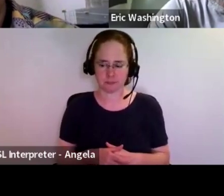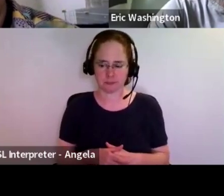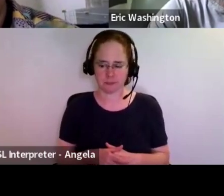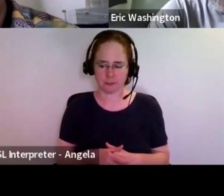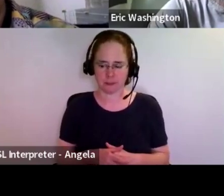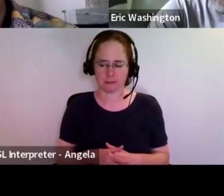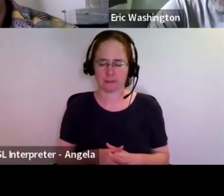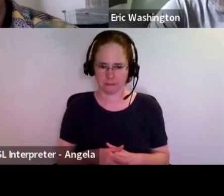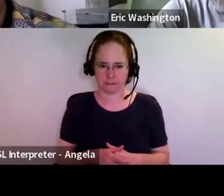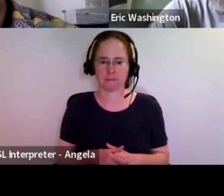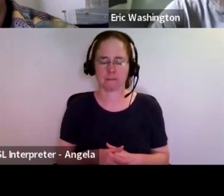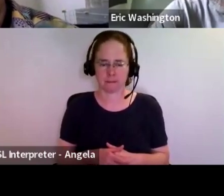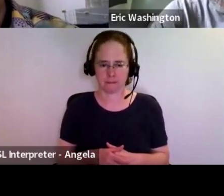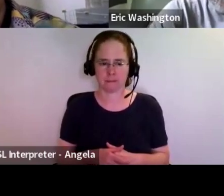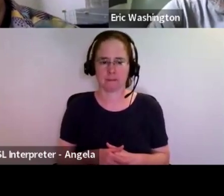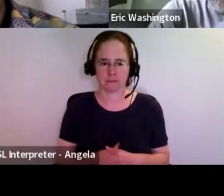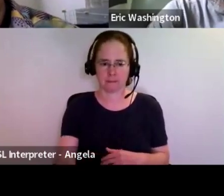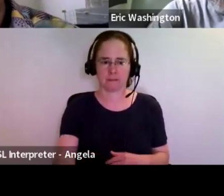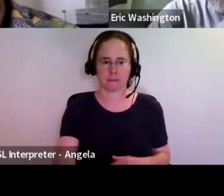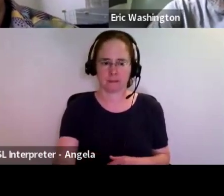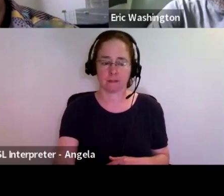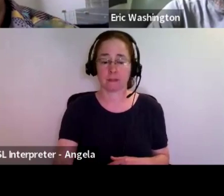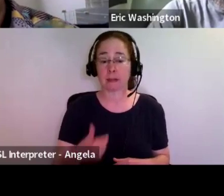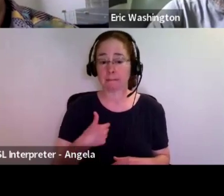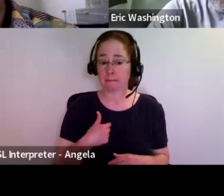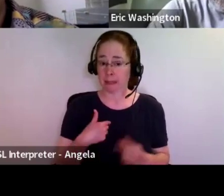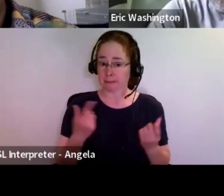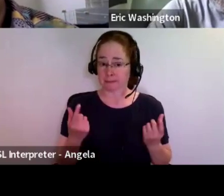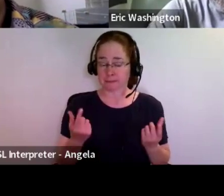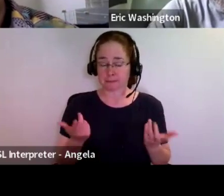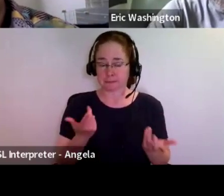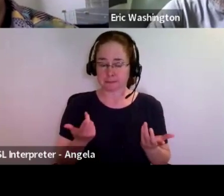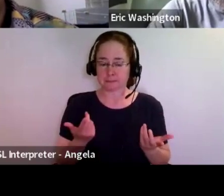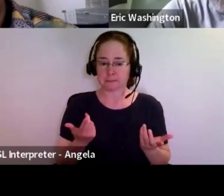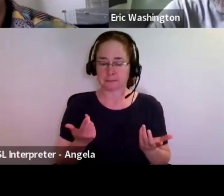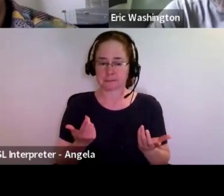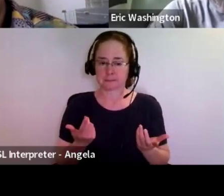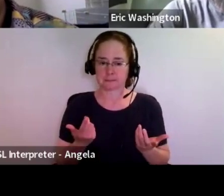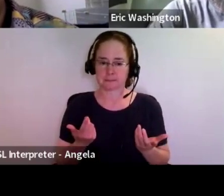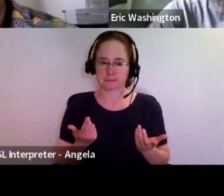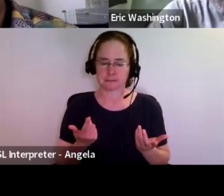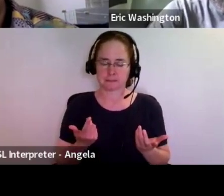Cody Drinkwater: Yeah, definitely. So for me on so I